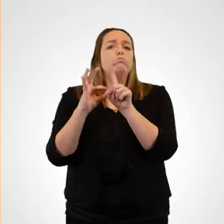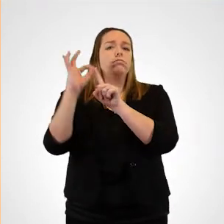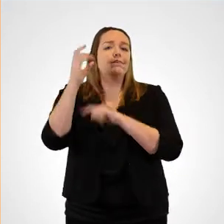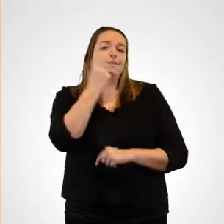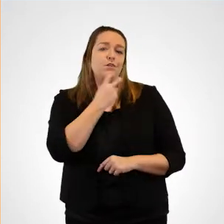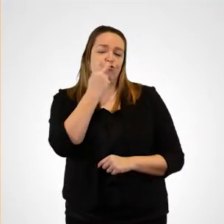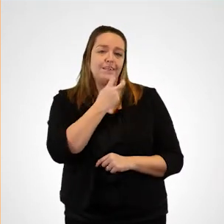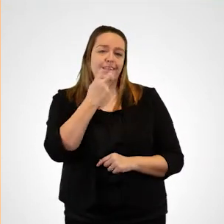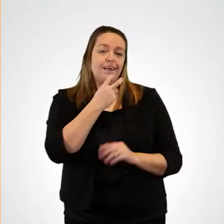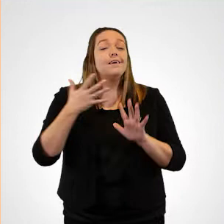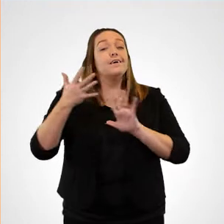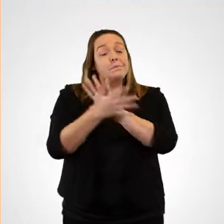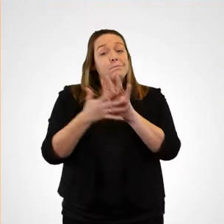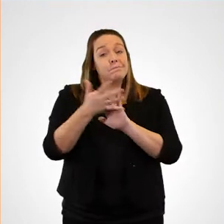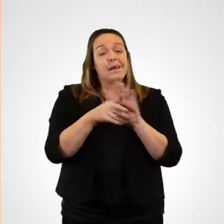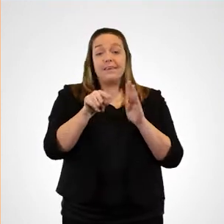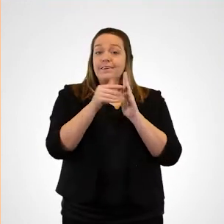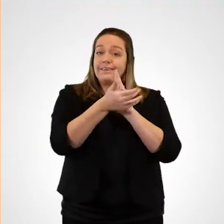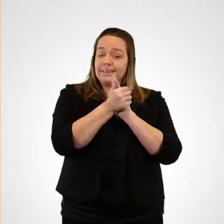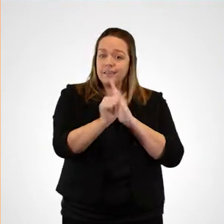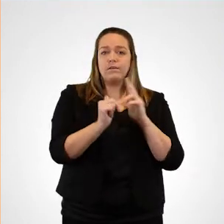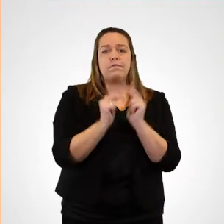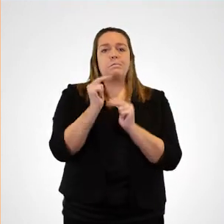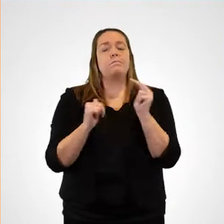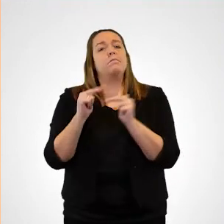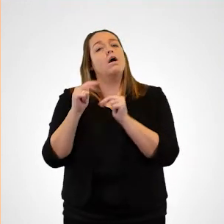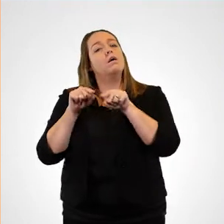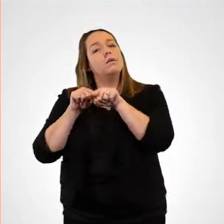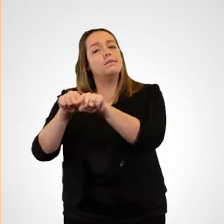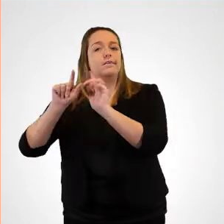So that does suggest it is a skill that develops over time.